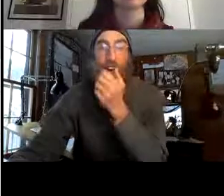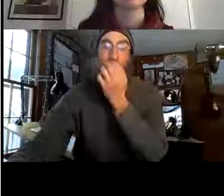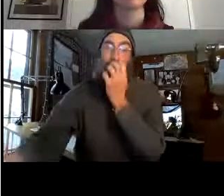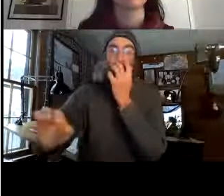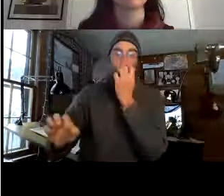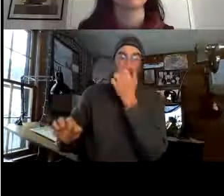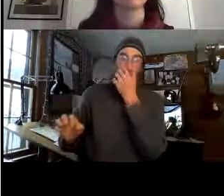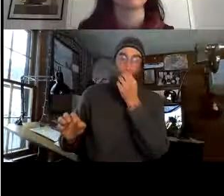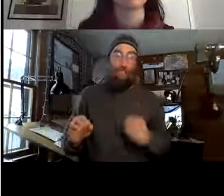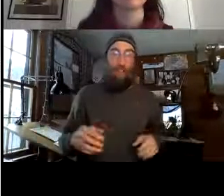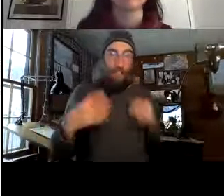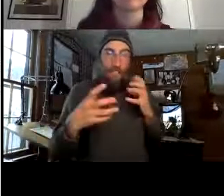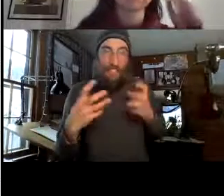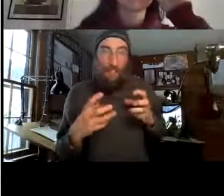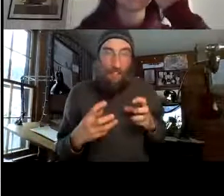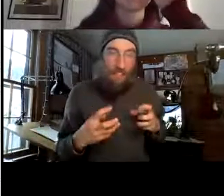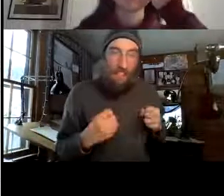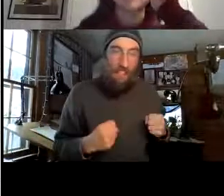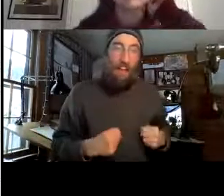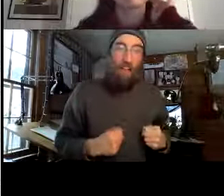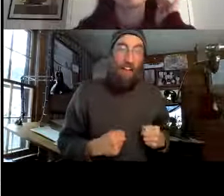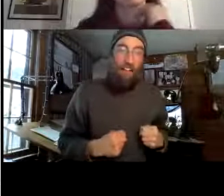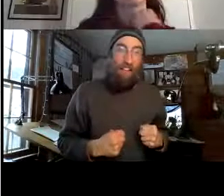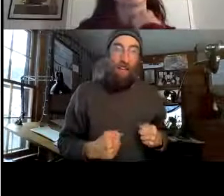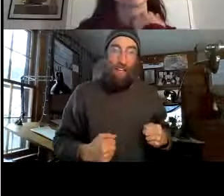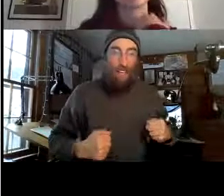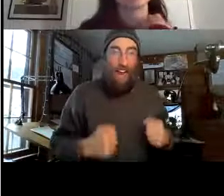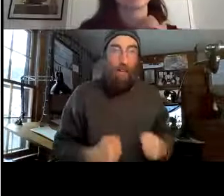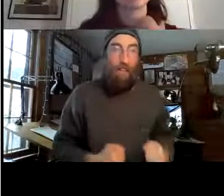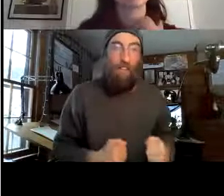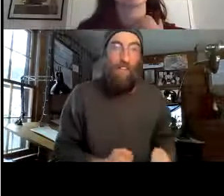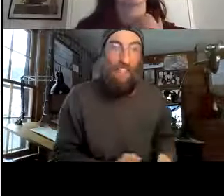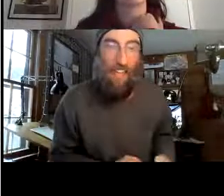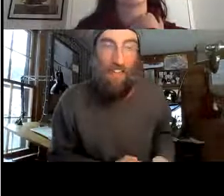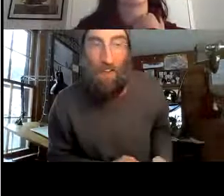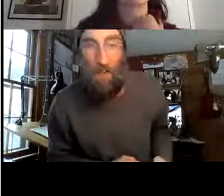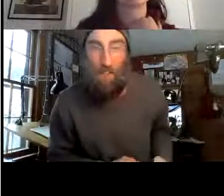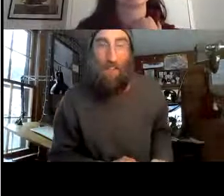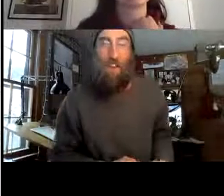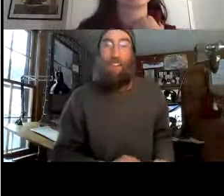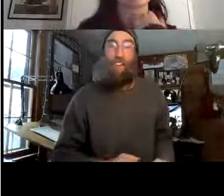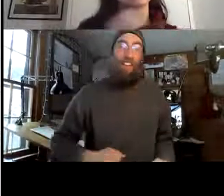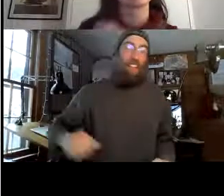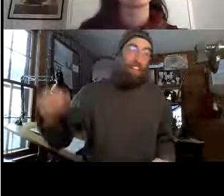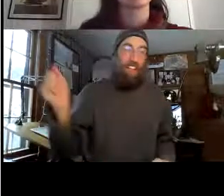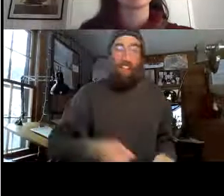And I, I just love drawing these um, stick figures of these tough guys, who are like out living in tents all winter long,